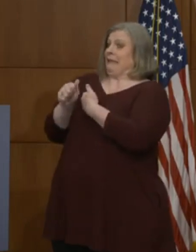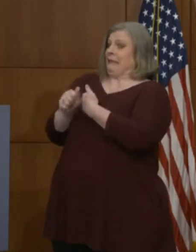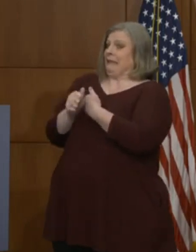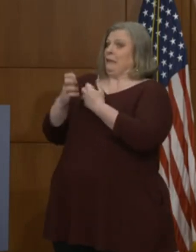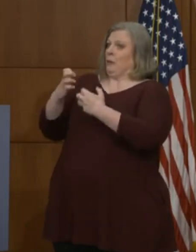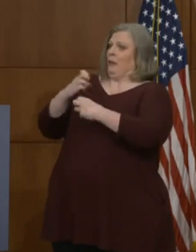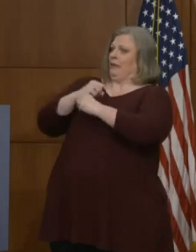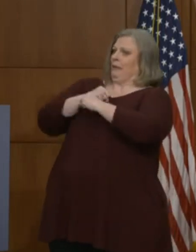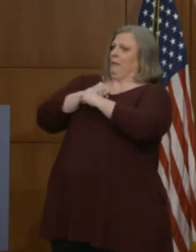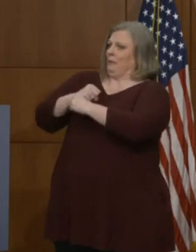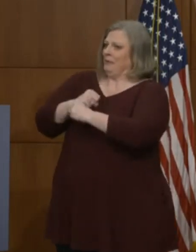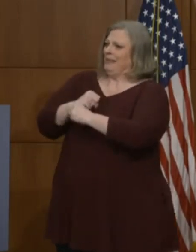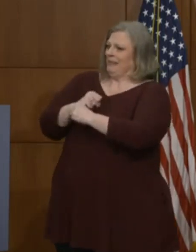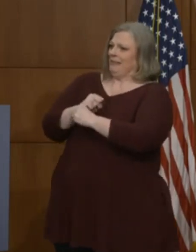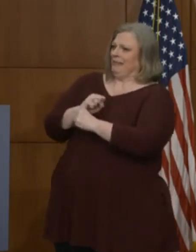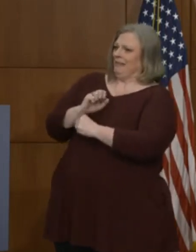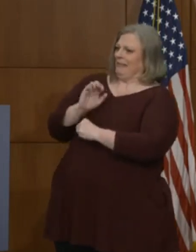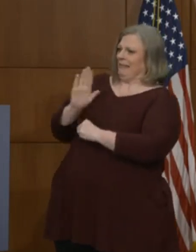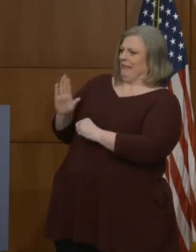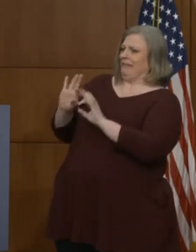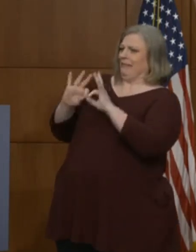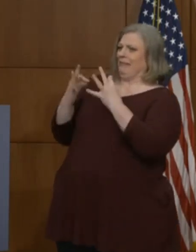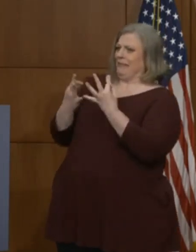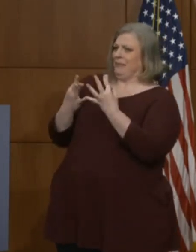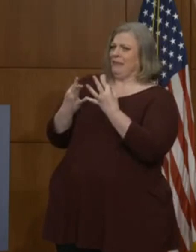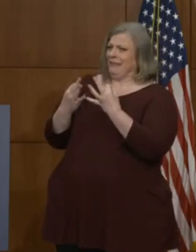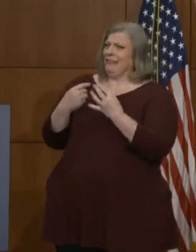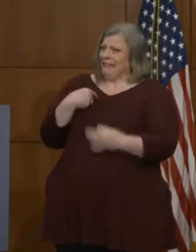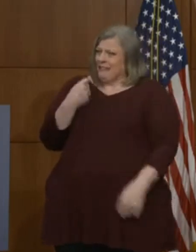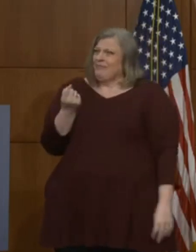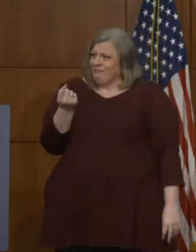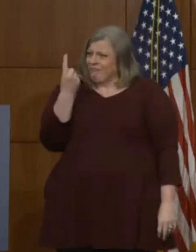THEY FEEL LIKE THEIR HEALTH IS AT RISK AND THEY WANT TO AT RISK AND THEY WANT TO PROTECT THEIR FAMILIES. I HEAR